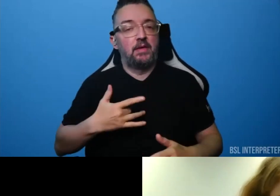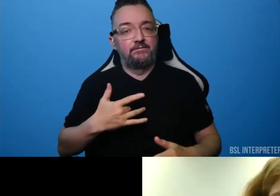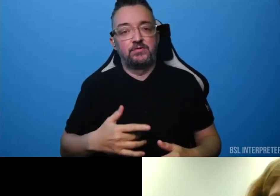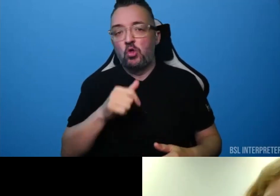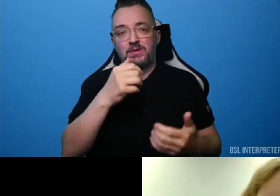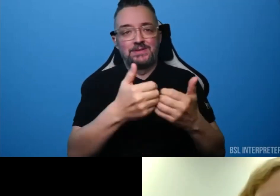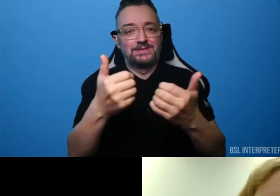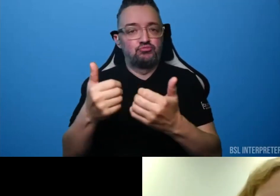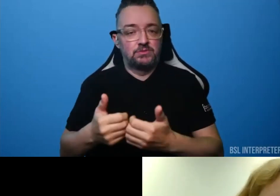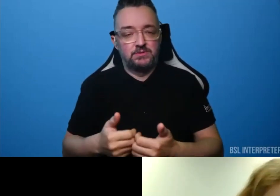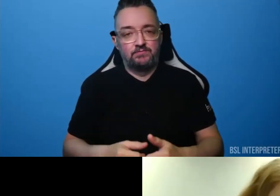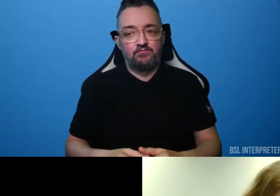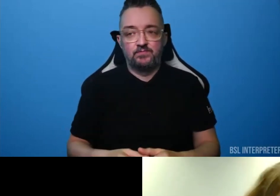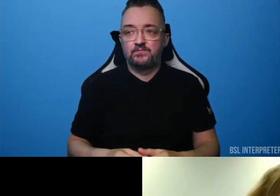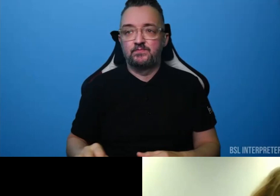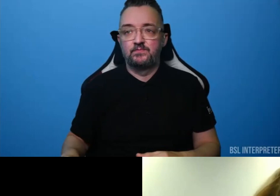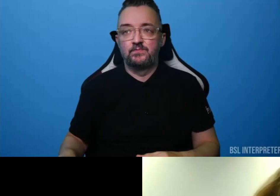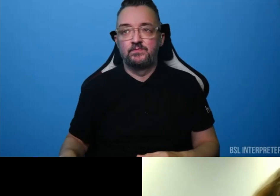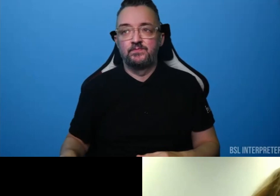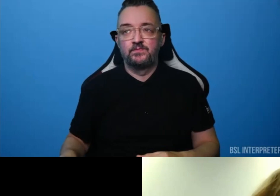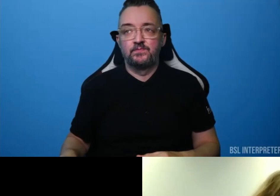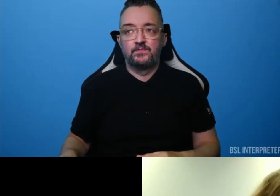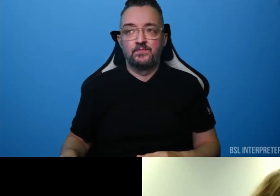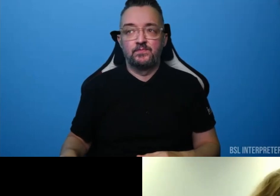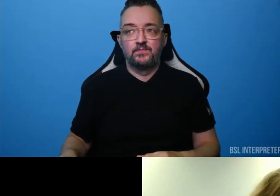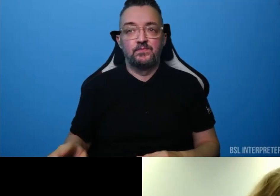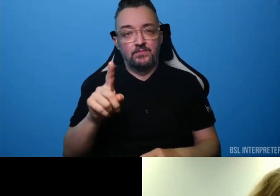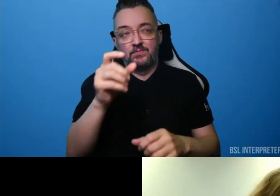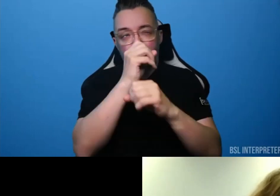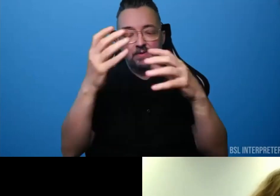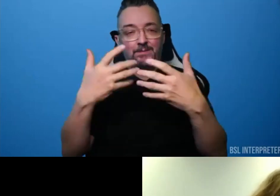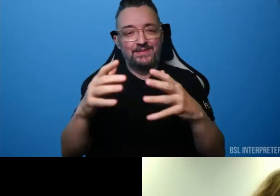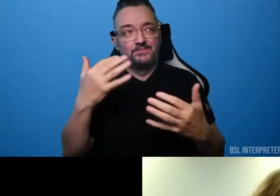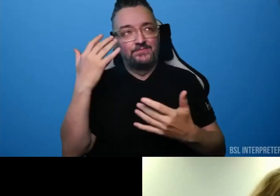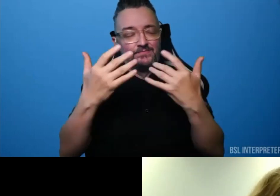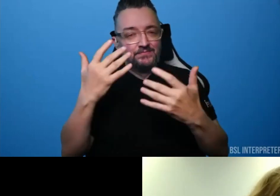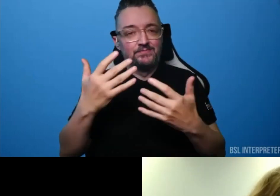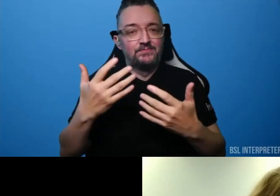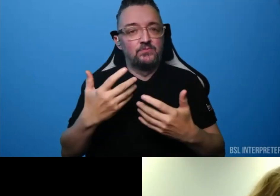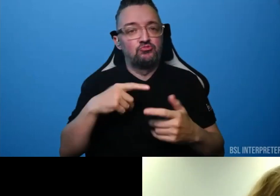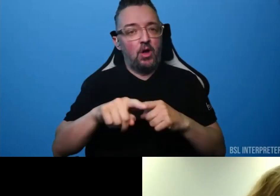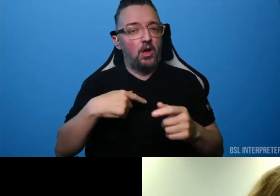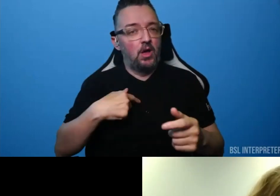So that's a thought that's definitely stayed with me as we've been trying to make some changes in our work.